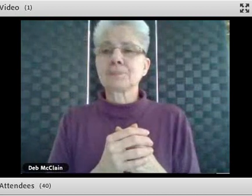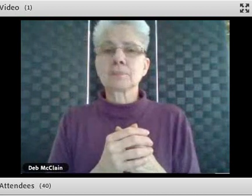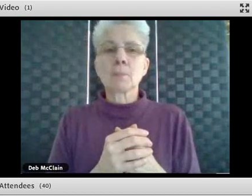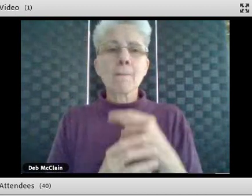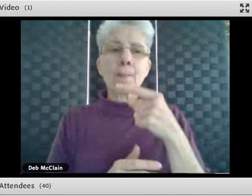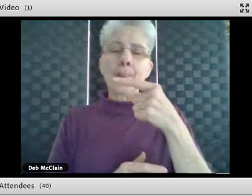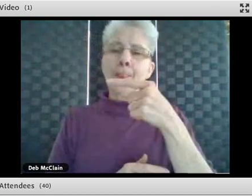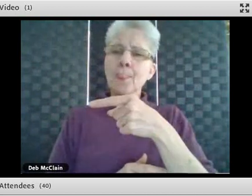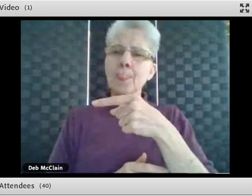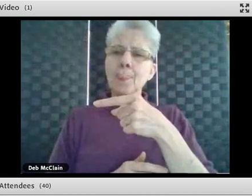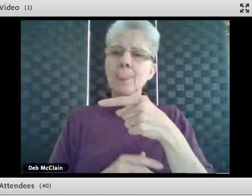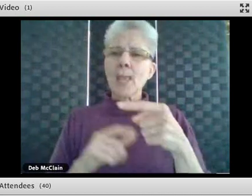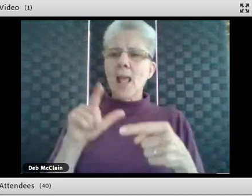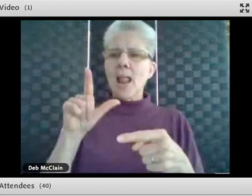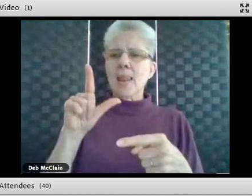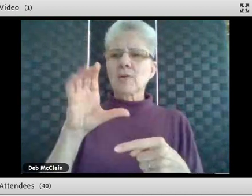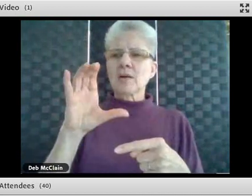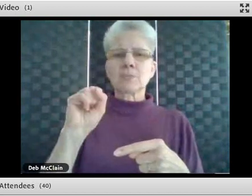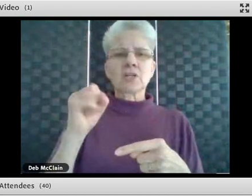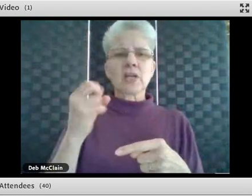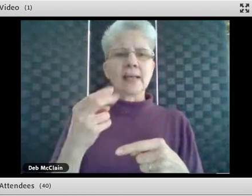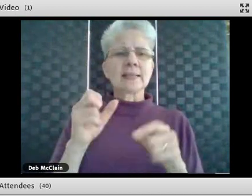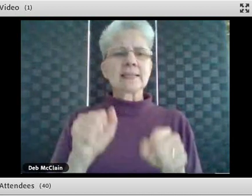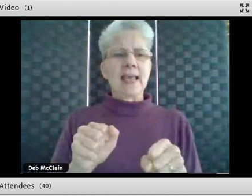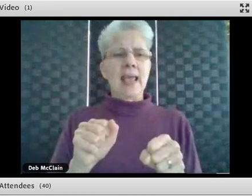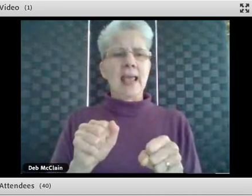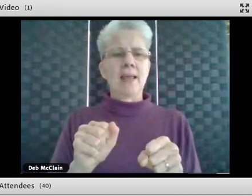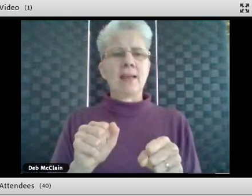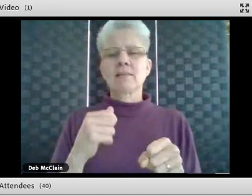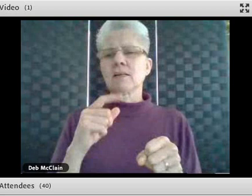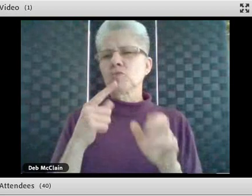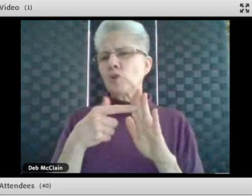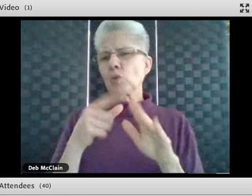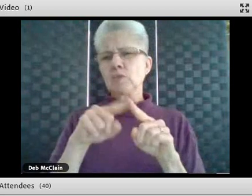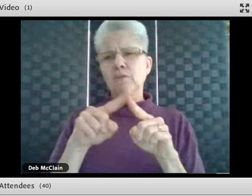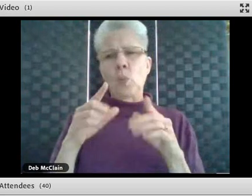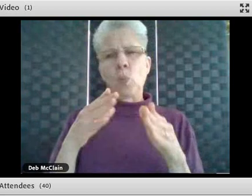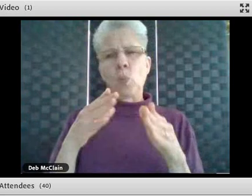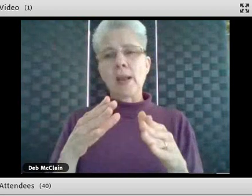And Library of Congress Subject Headings can come in many forms, okay? So you may be wondering, "Okay.